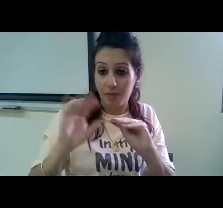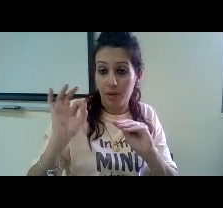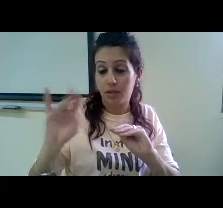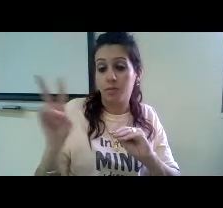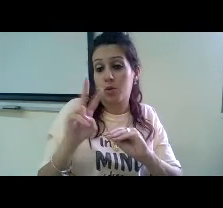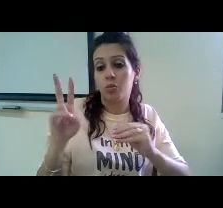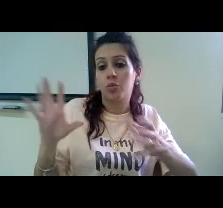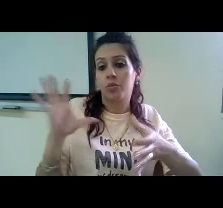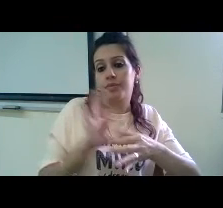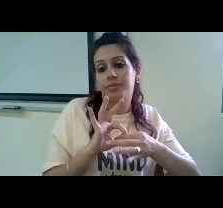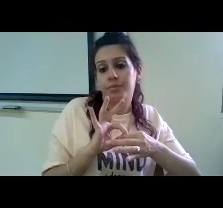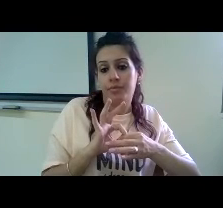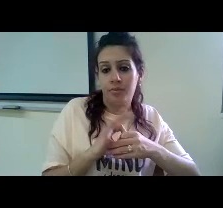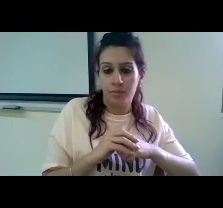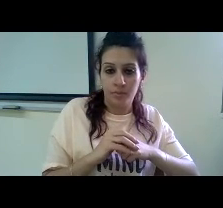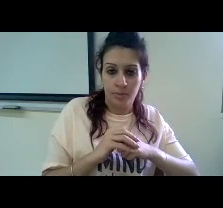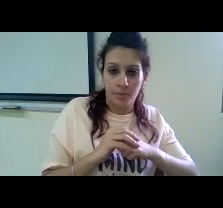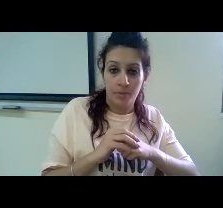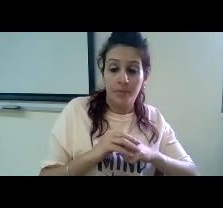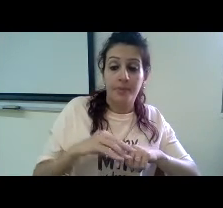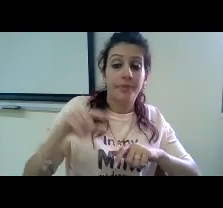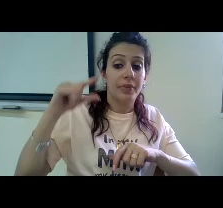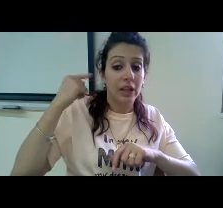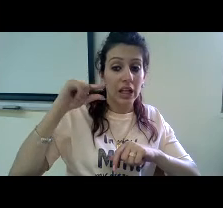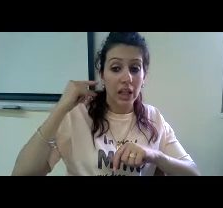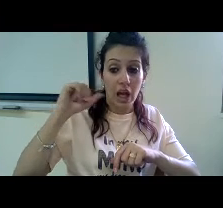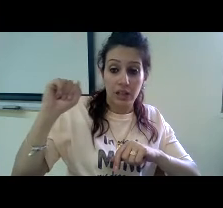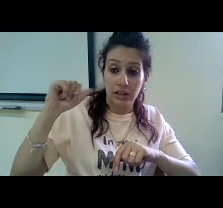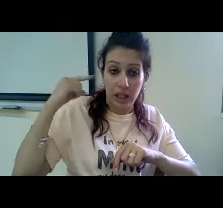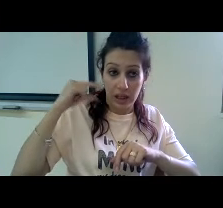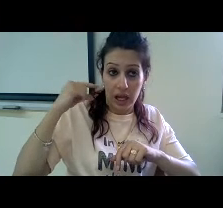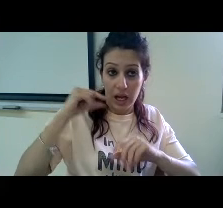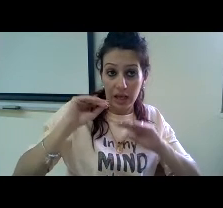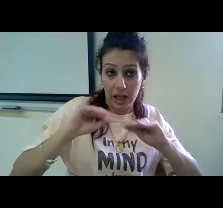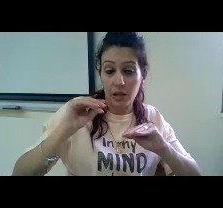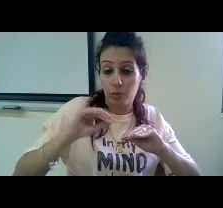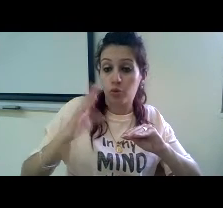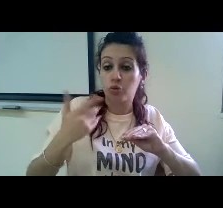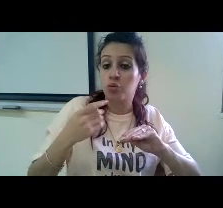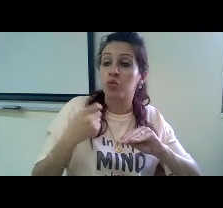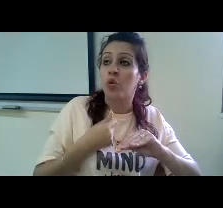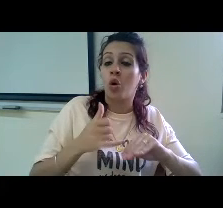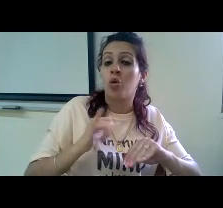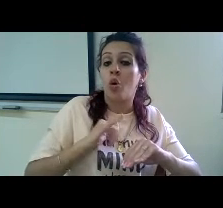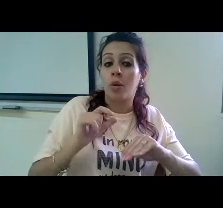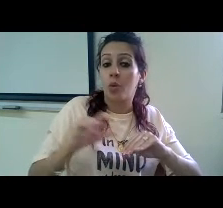available at home, especially in terms of a covid-19. Next, please.